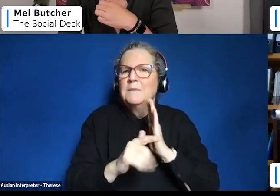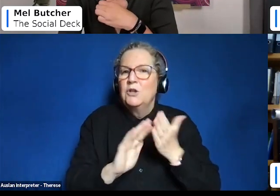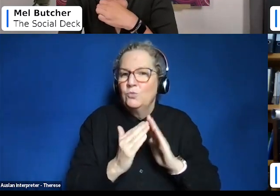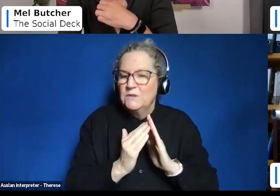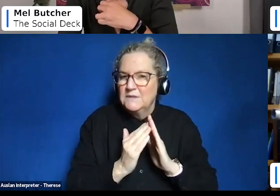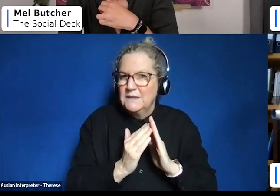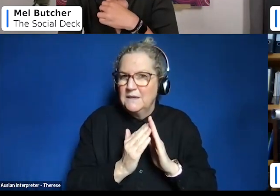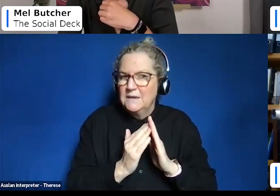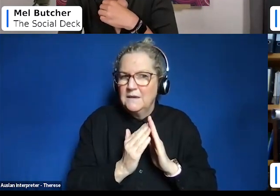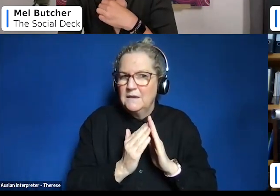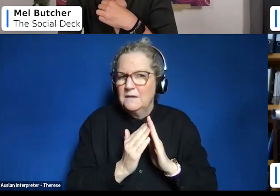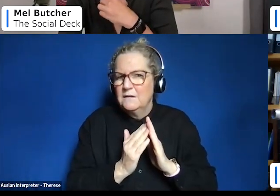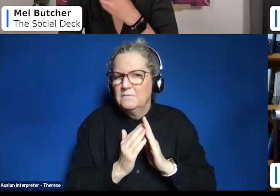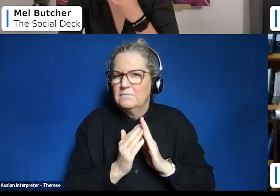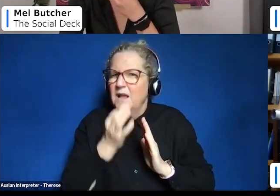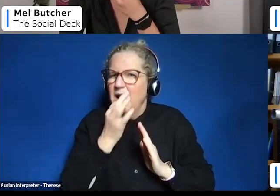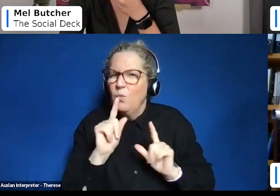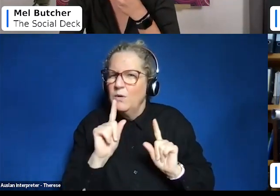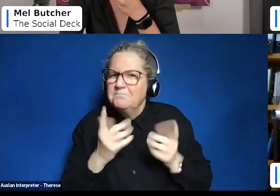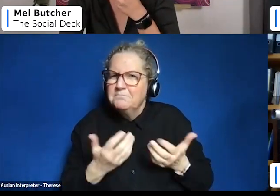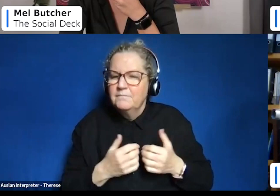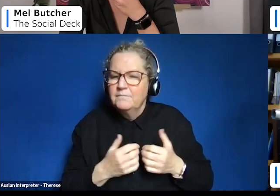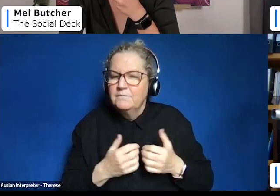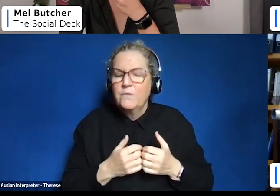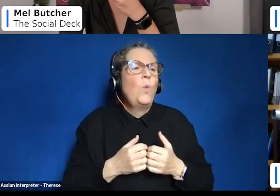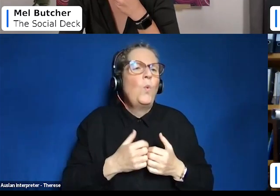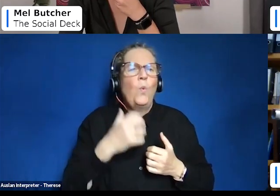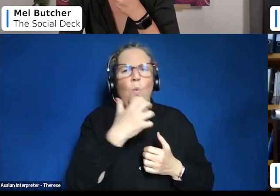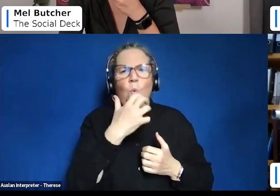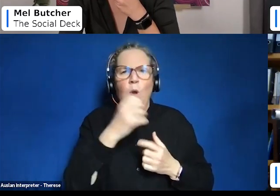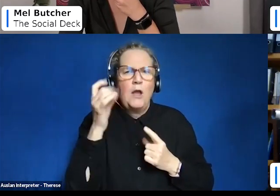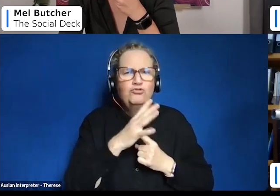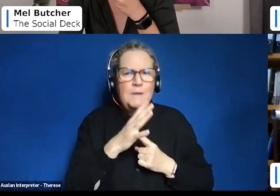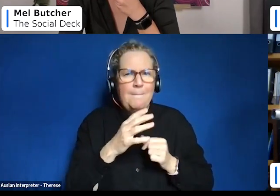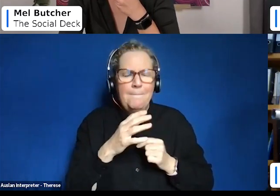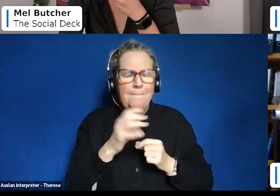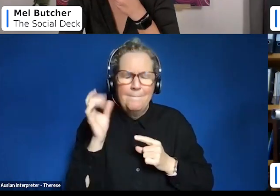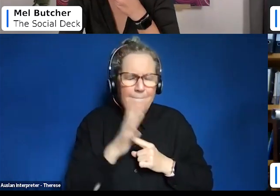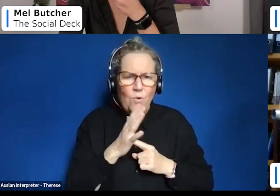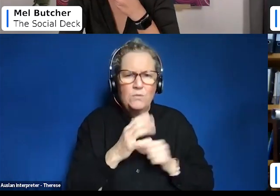What was that sort of like? Oh, that was critically important. Mel. Of course.